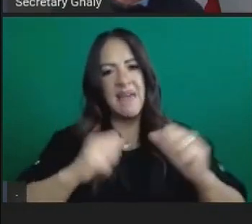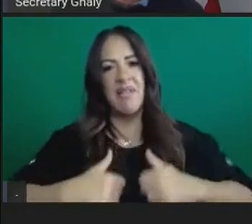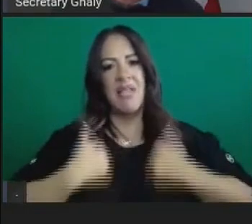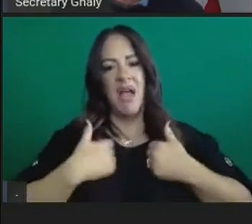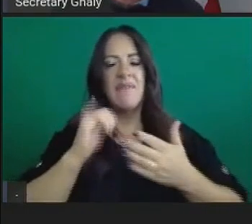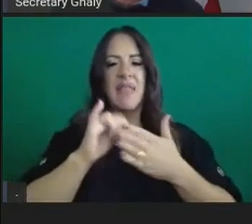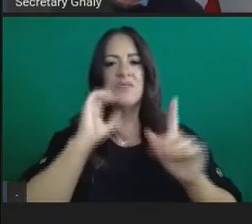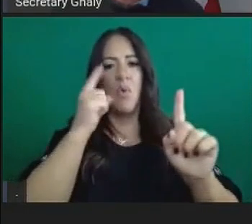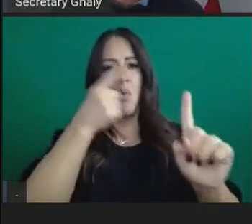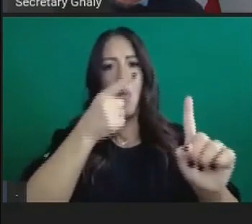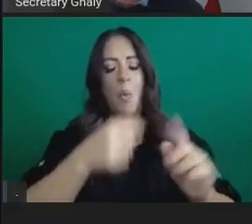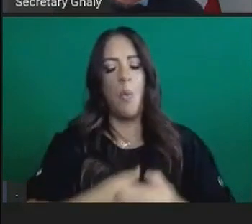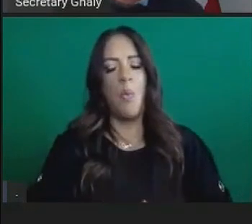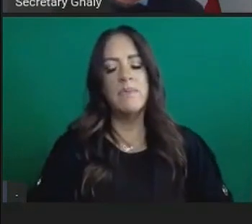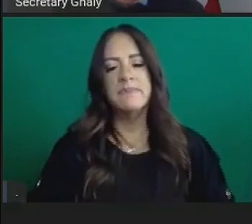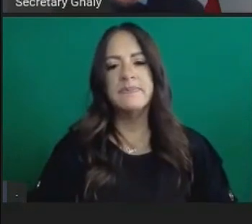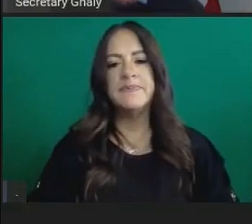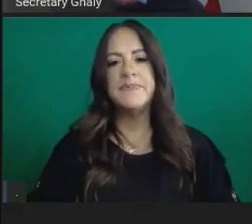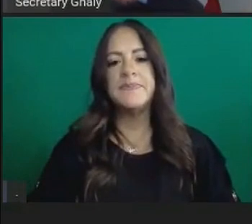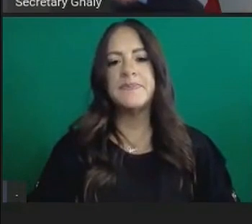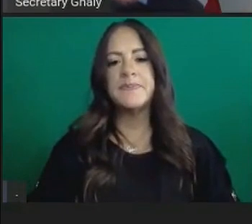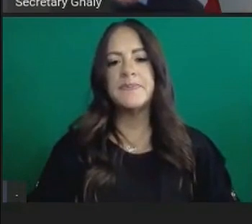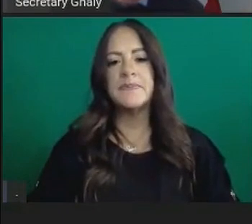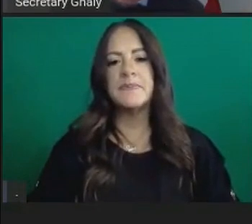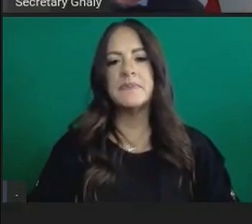TO HAPPEN SO WE CAN CONTINUE TO